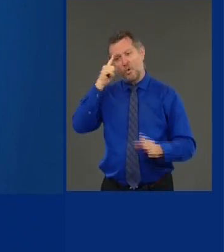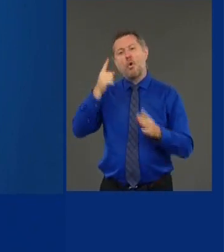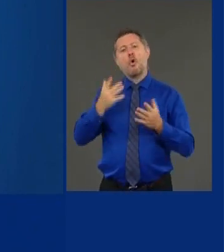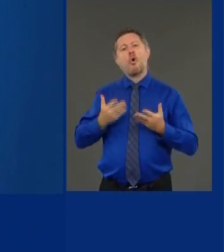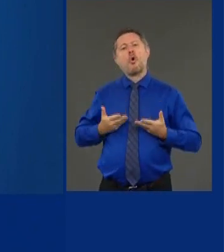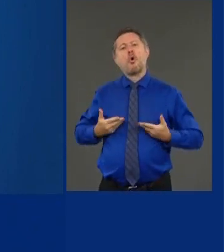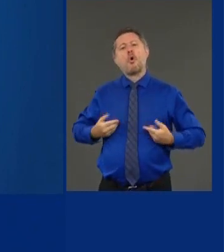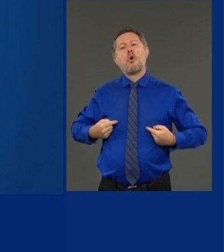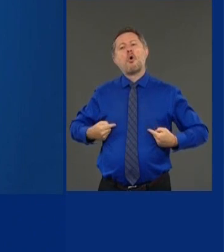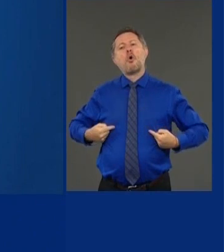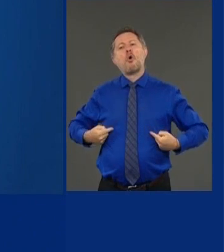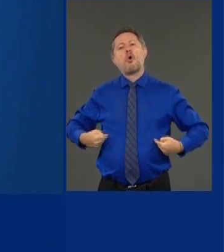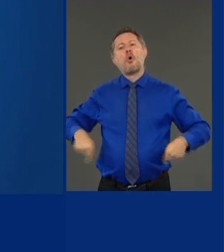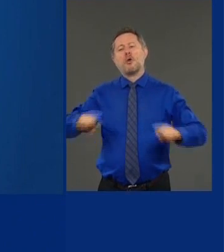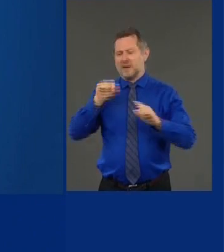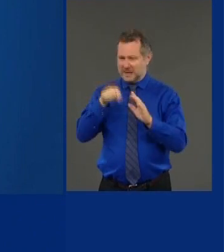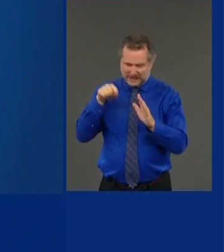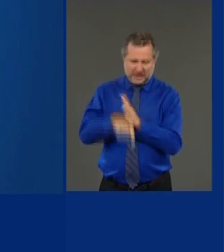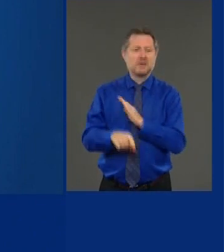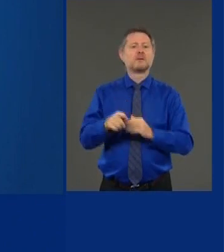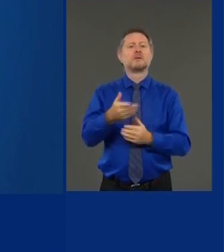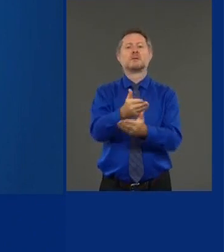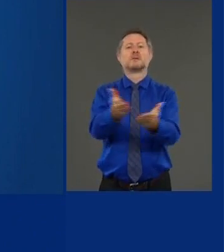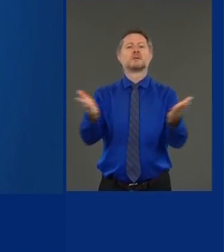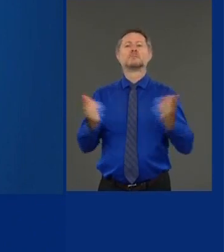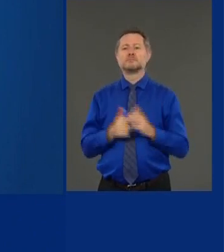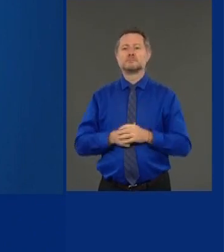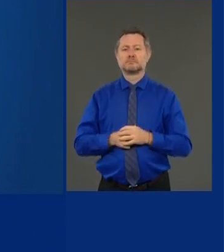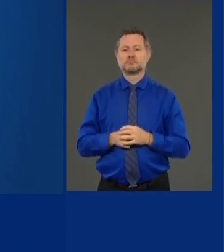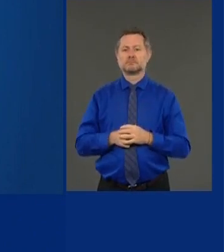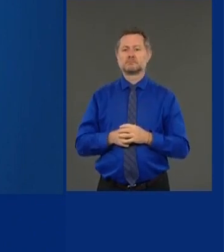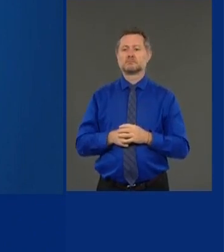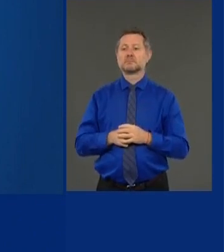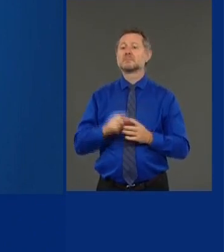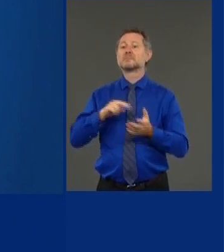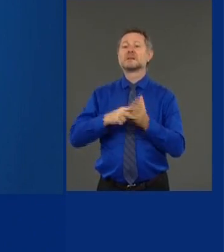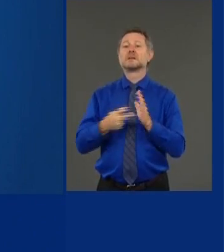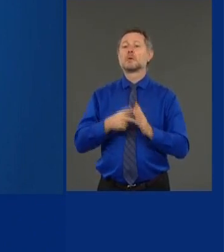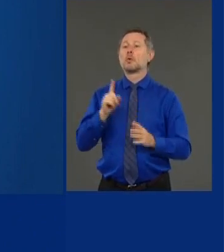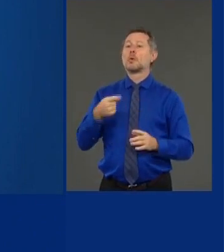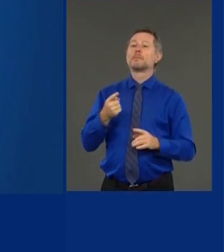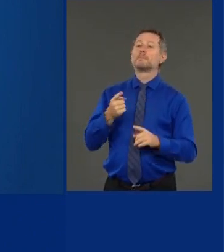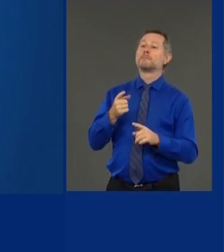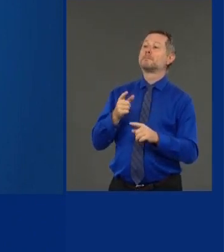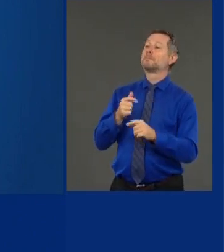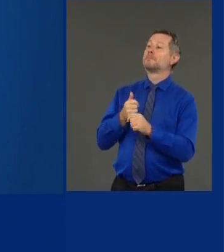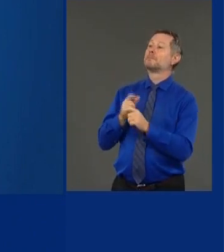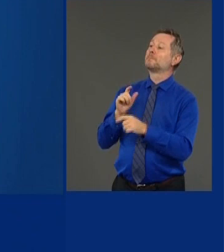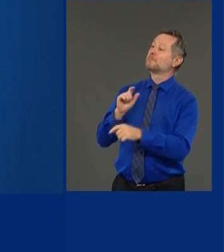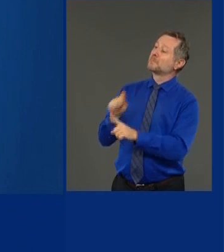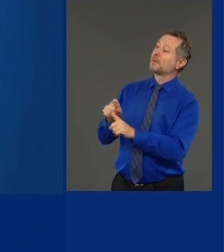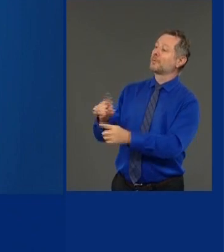THE TRUTH IS, COVID IS SERIOUS. IT IS DEADLY SERIOUS. AND IT'S DEADLY SERIOUS FOR ALL OF US.